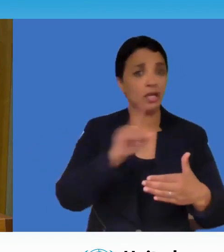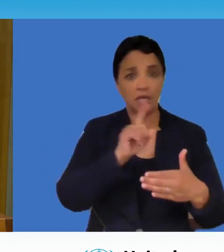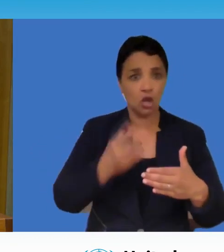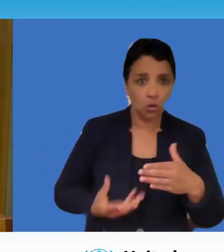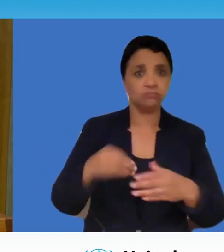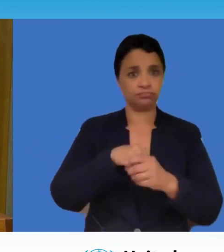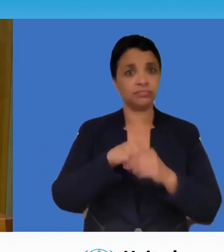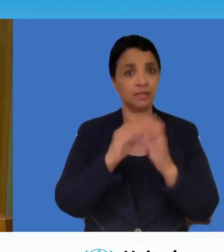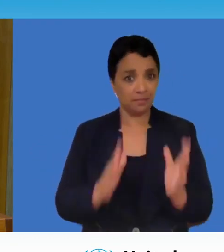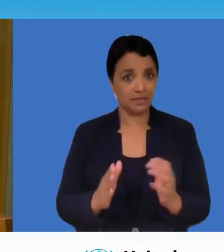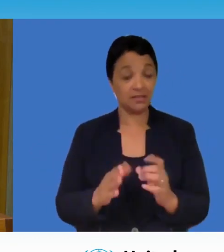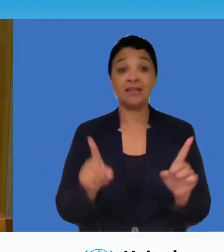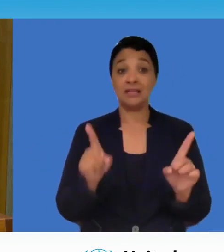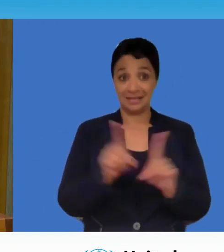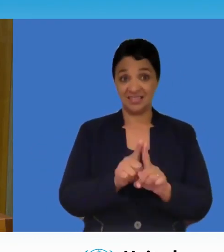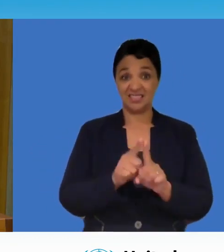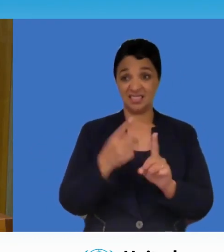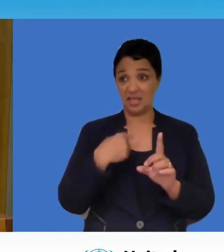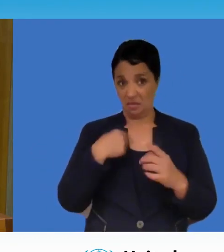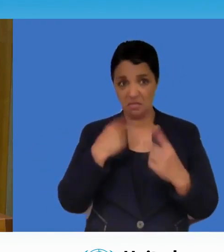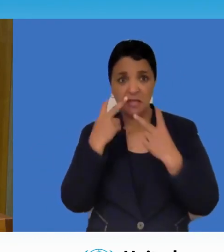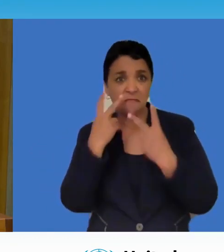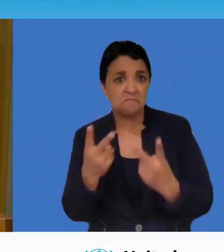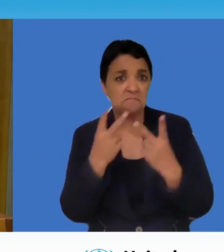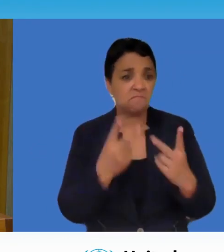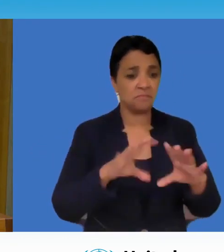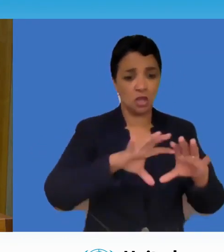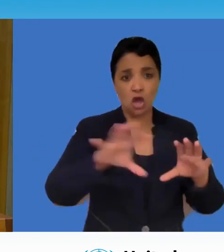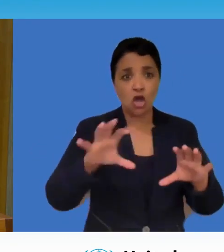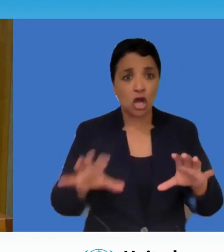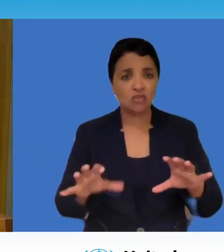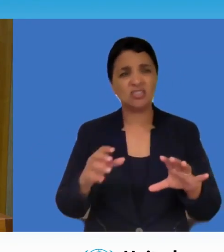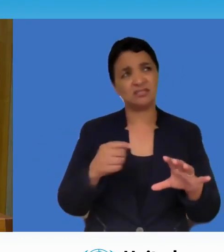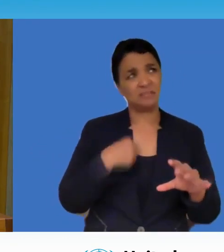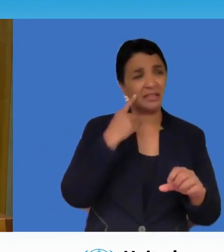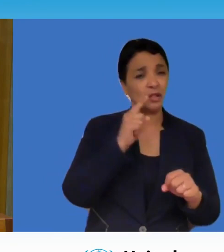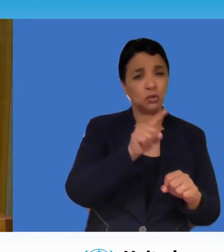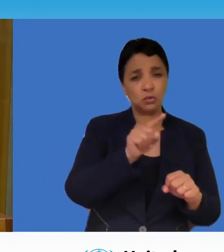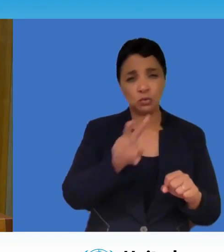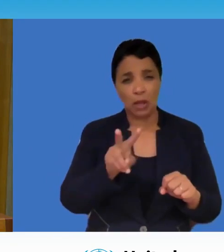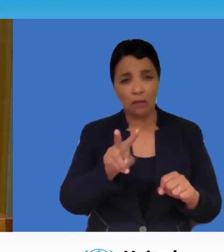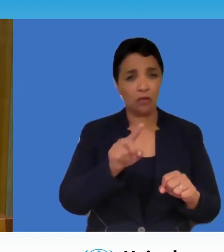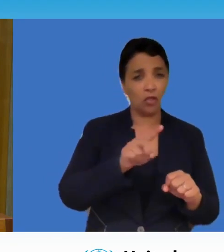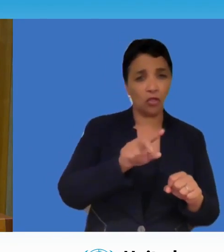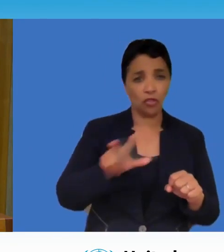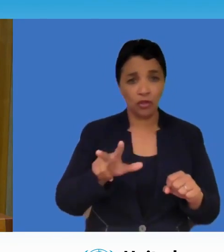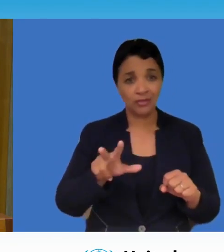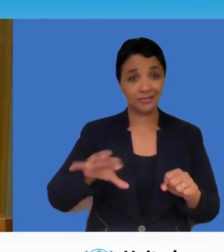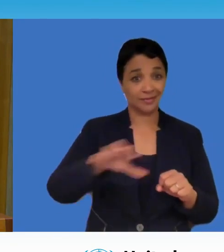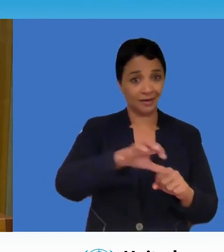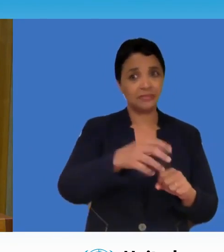during crisis and again in all the countries I visited in this role some 12 13 countries I've